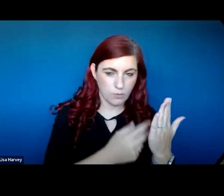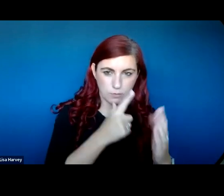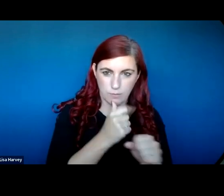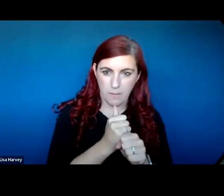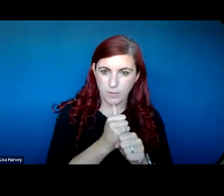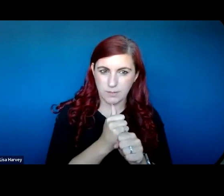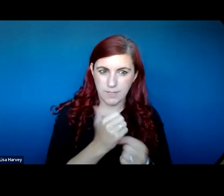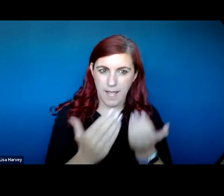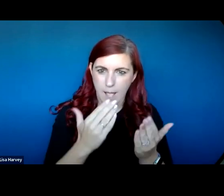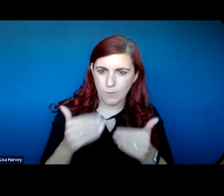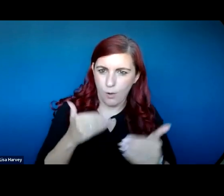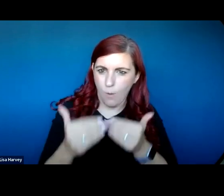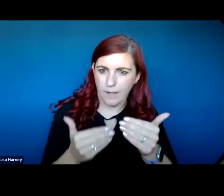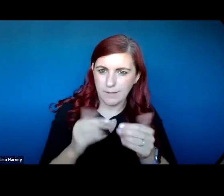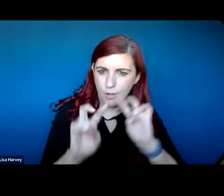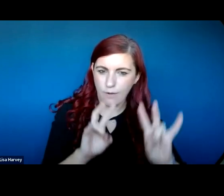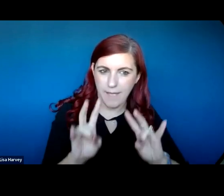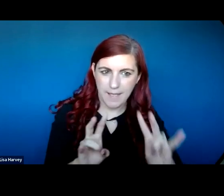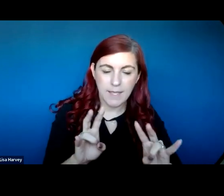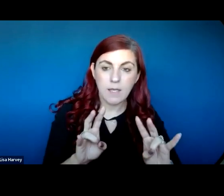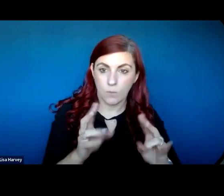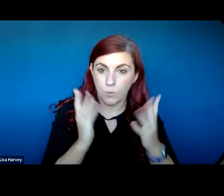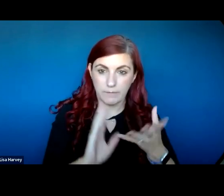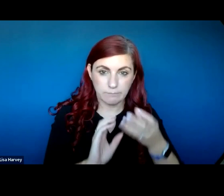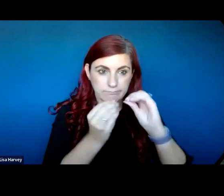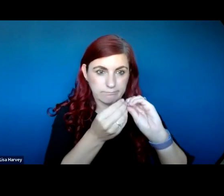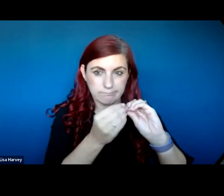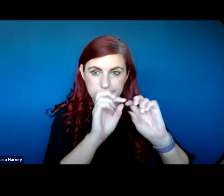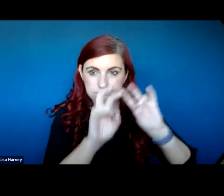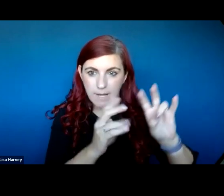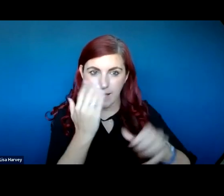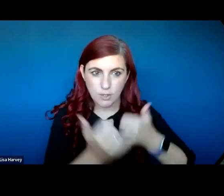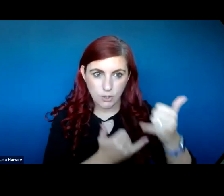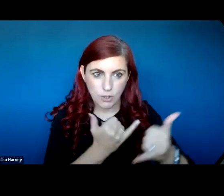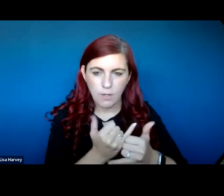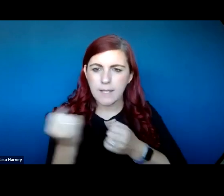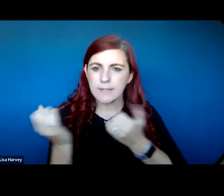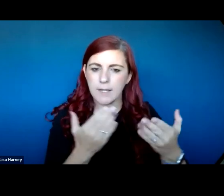Survey, which we designed last year and it was delivered for us by Ipsos.